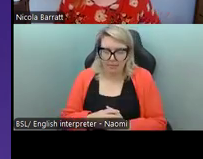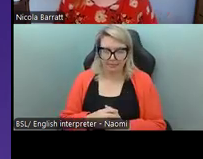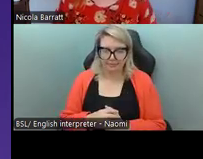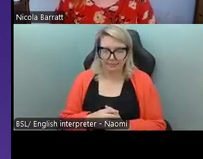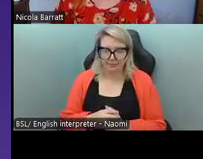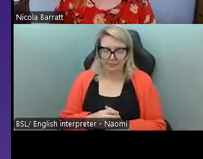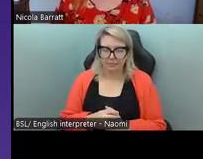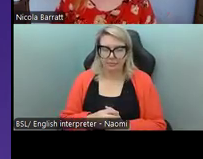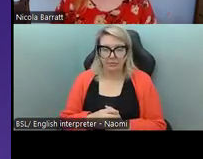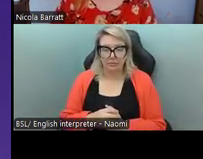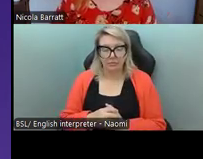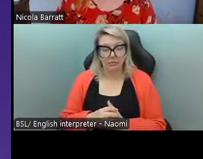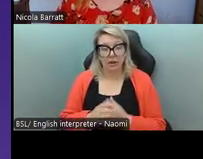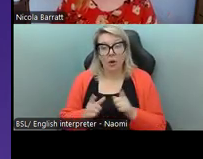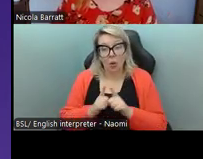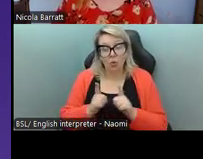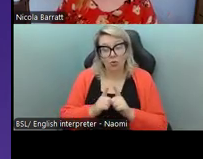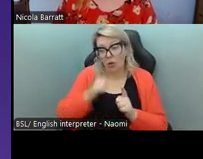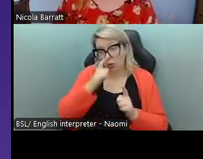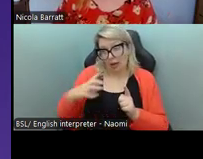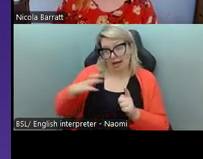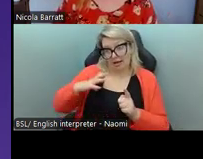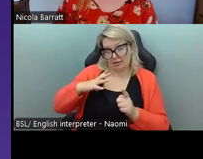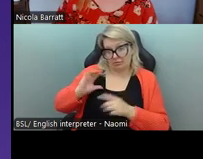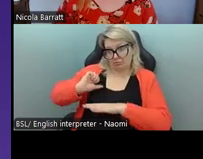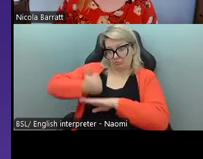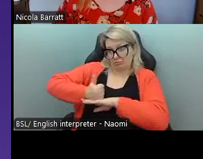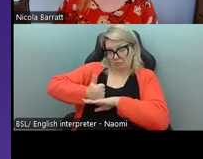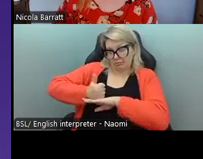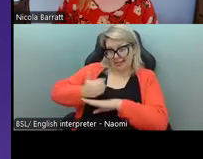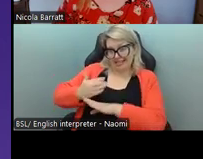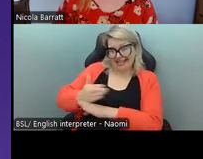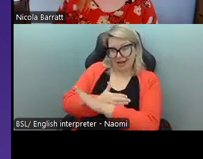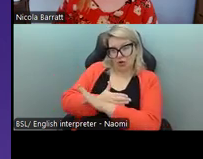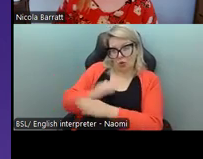is that you can schedule posts on here. This is what it looks like when you're writing a post.